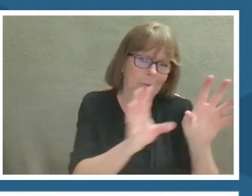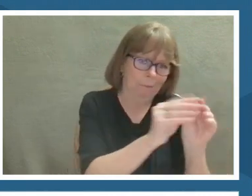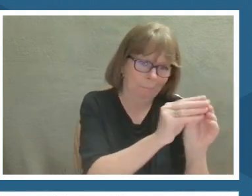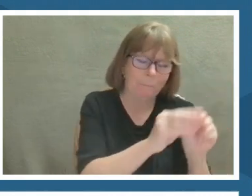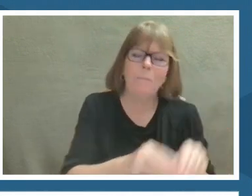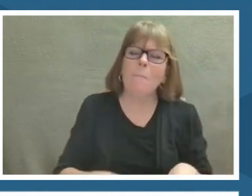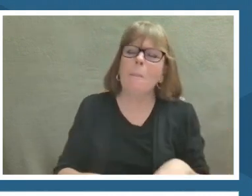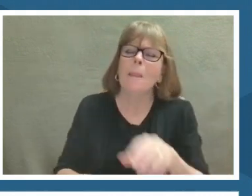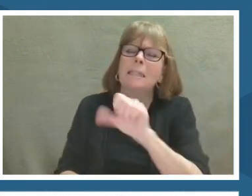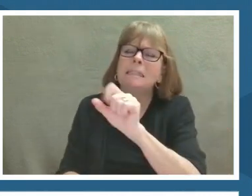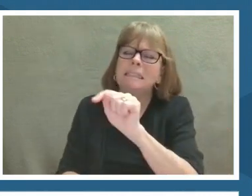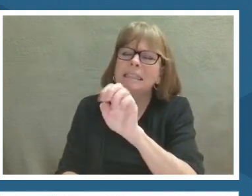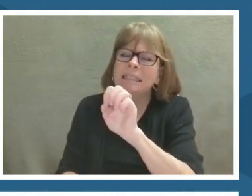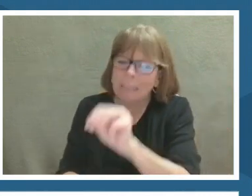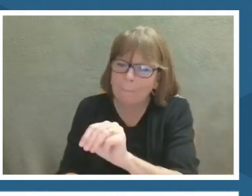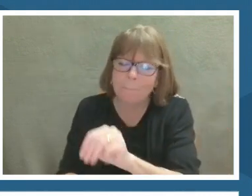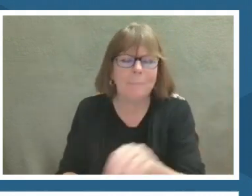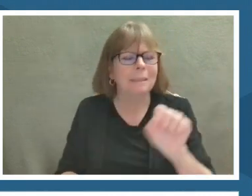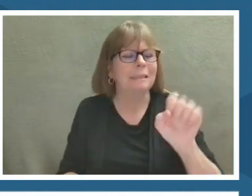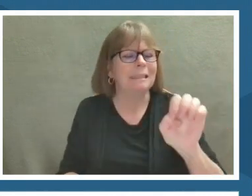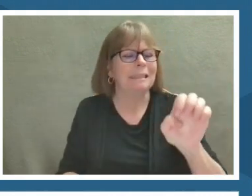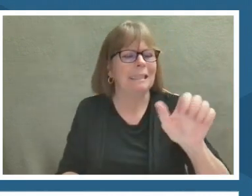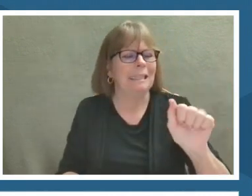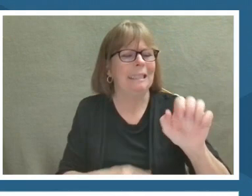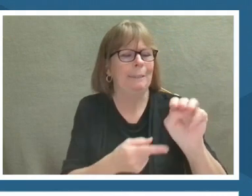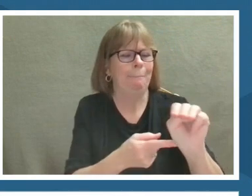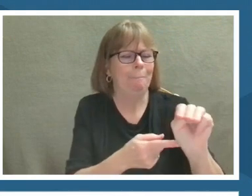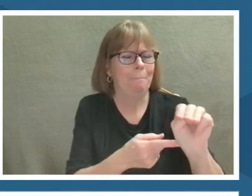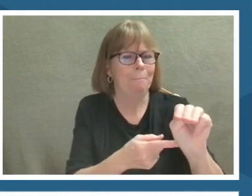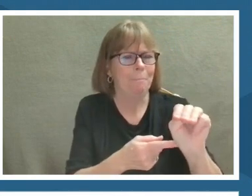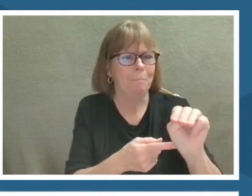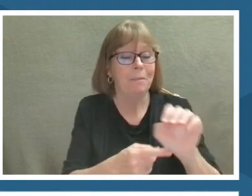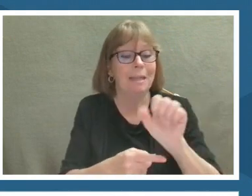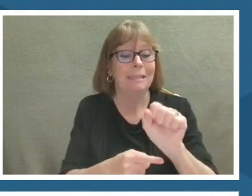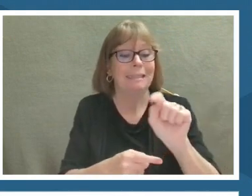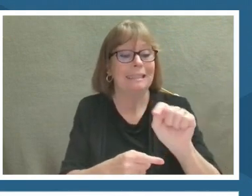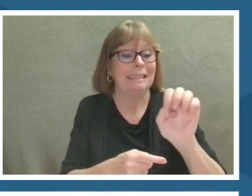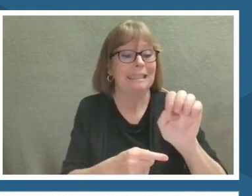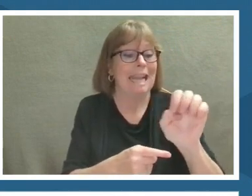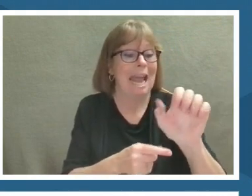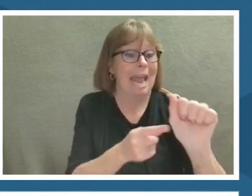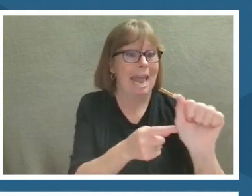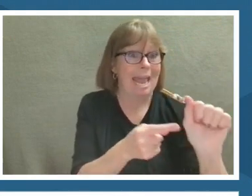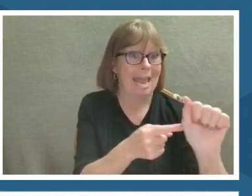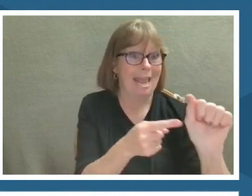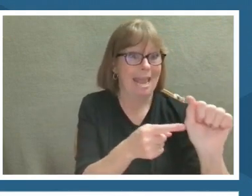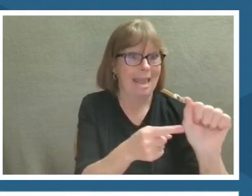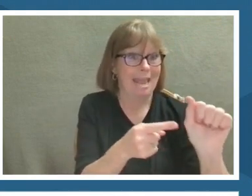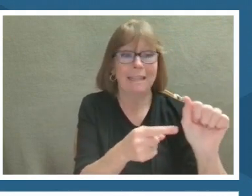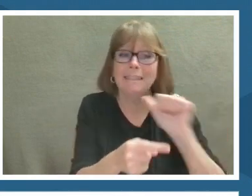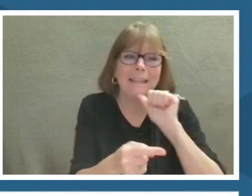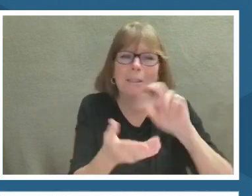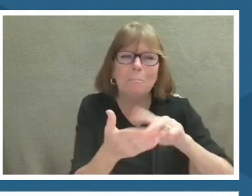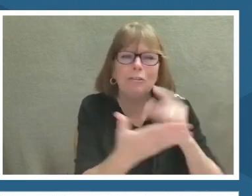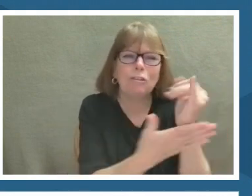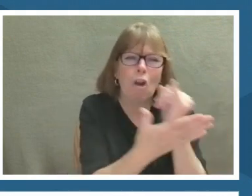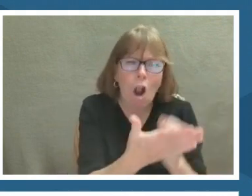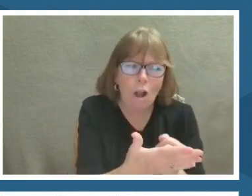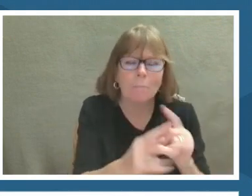they talked about how the a is not necessarily just the arts but